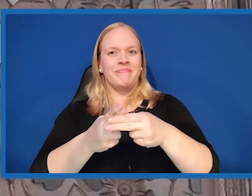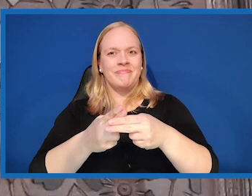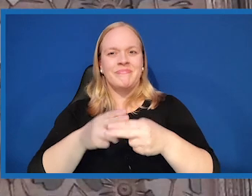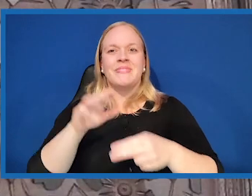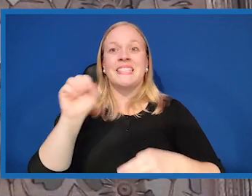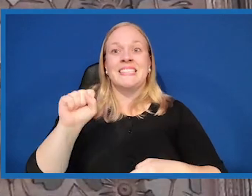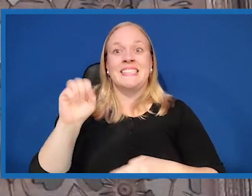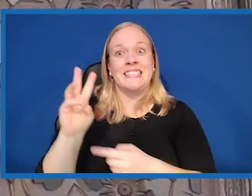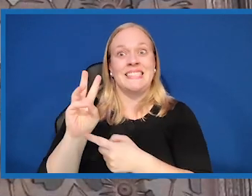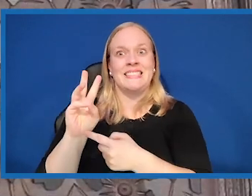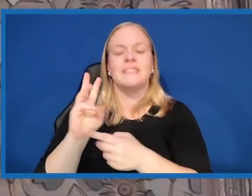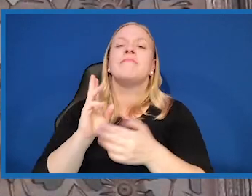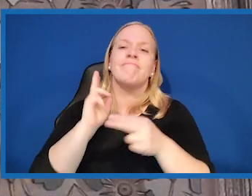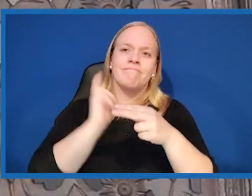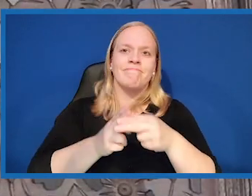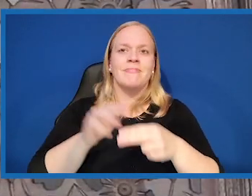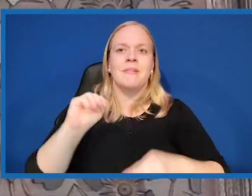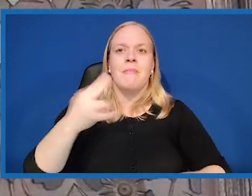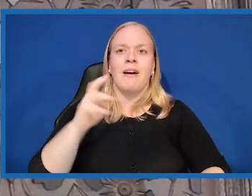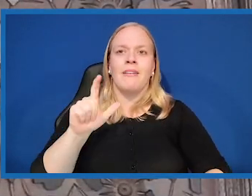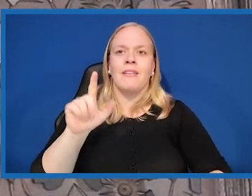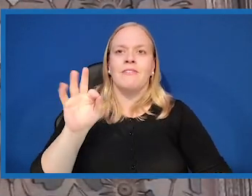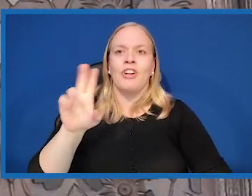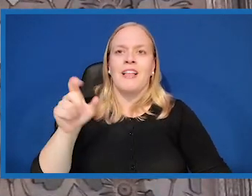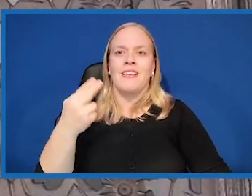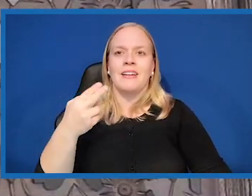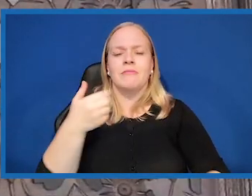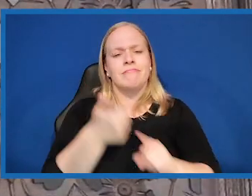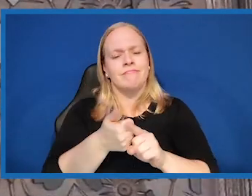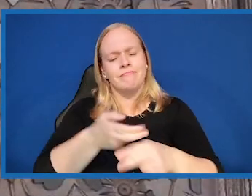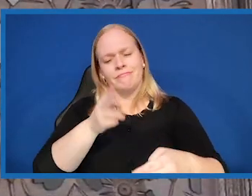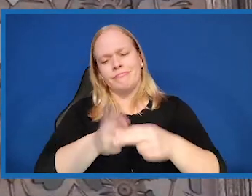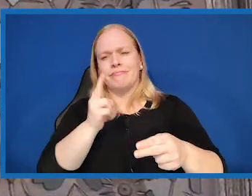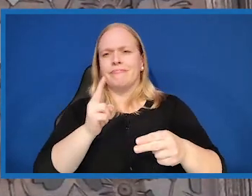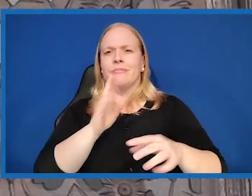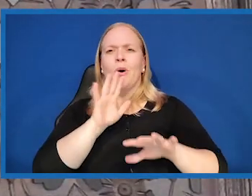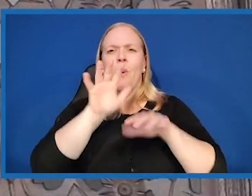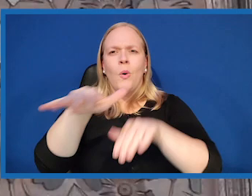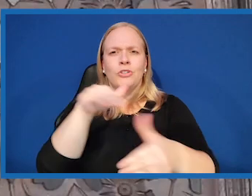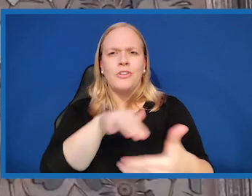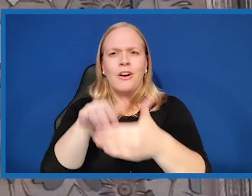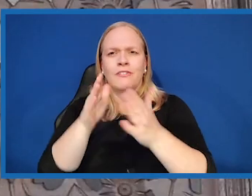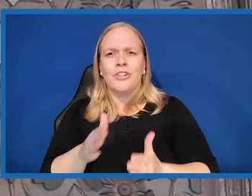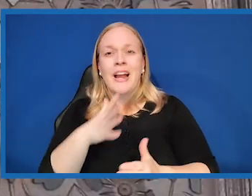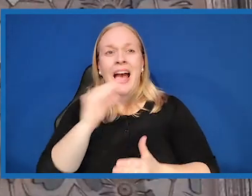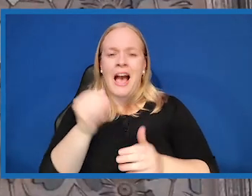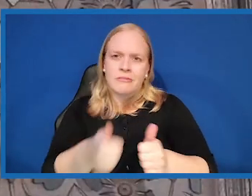A WORLD RENOWNED OCEANOGRAPHER AND FORMER DIRECTOR OF NASA'S EARTH SCIENCE DIVISION. MIKE'S CONTRIBUTIONS TO